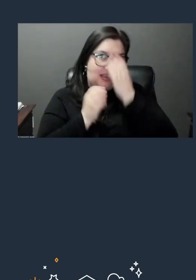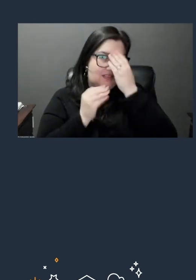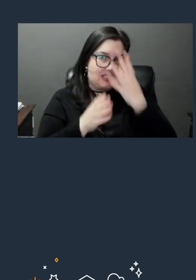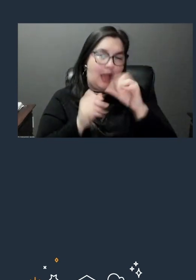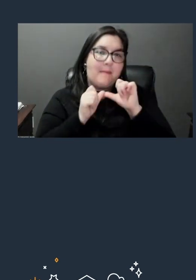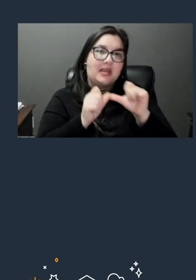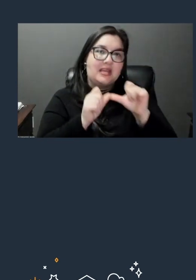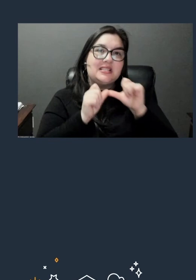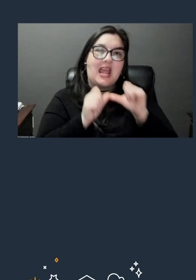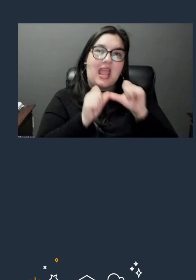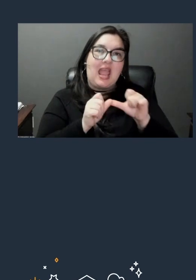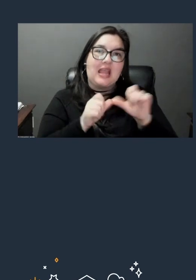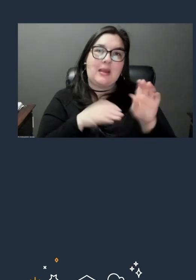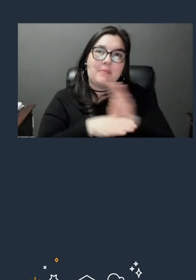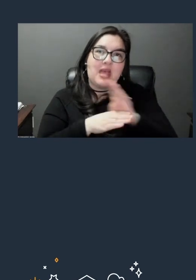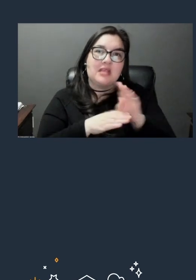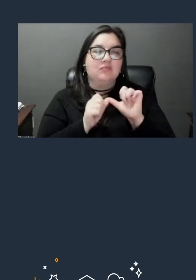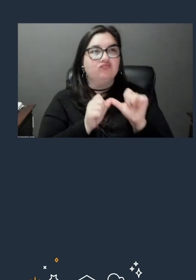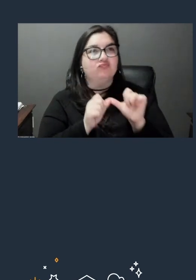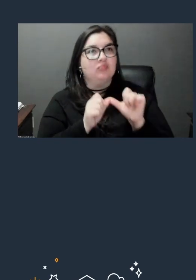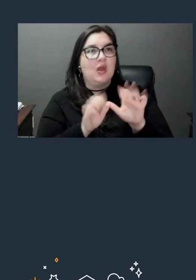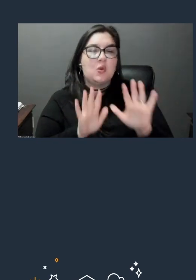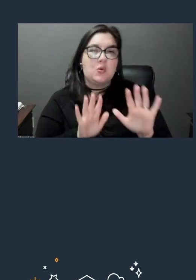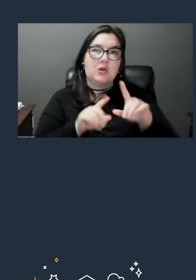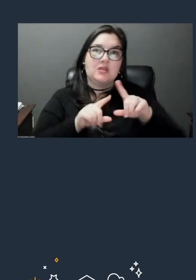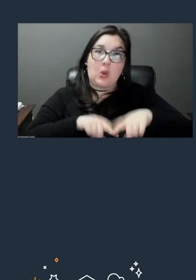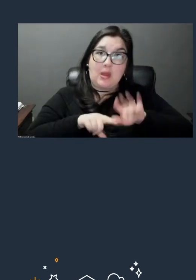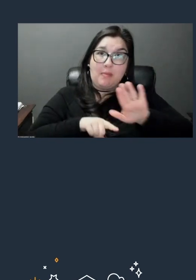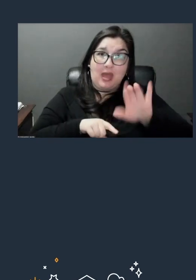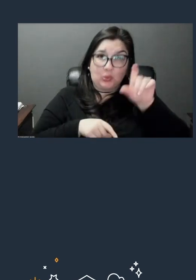So depending on how stringent your needs is, and how critical your application is,